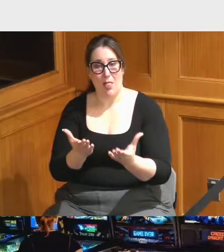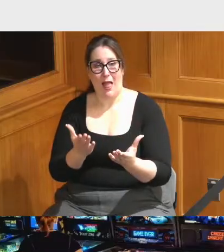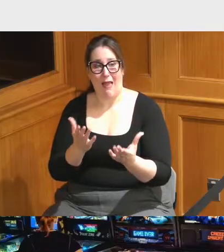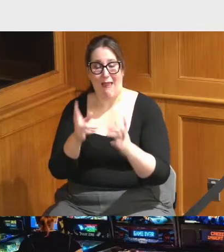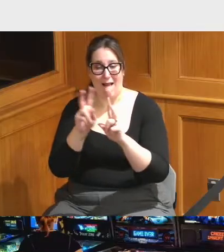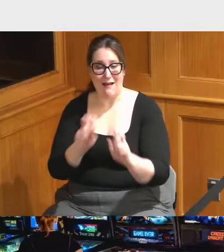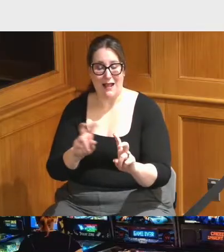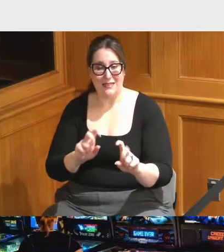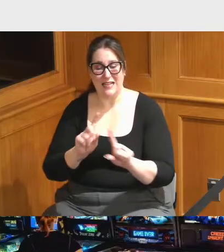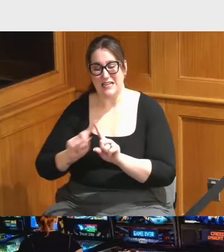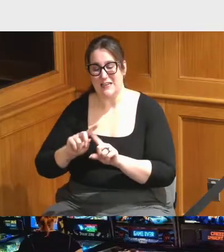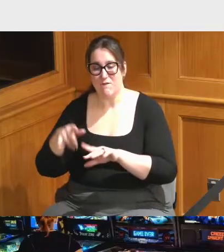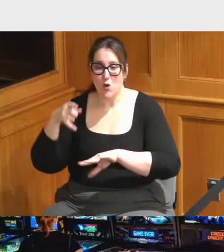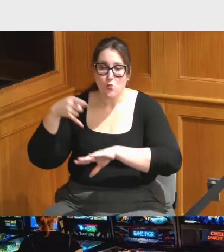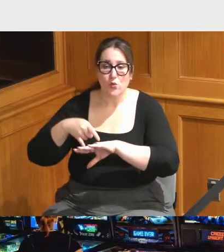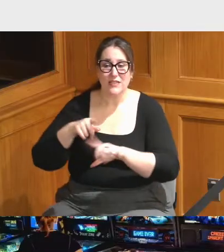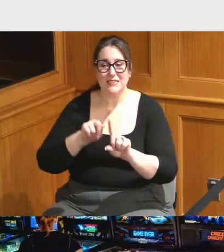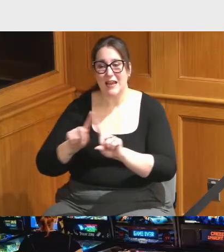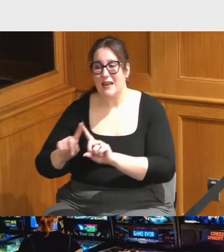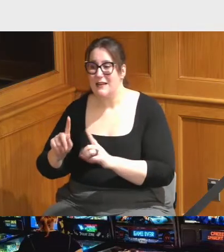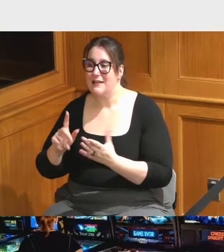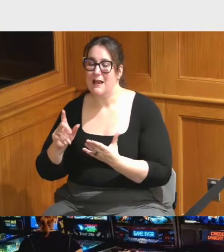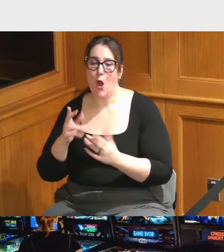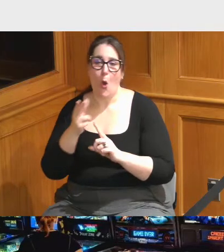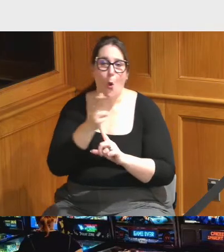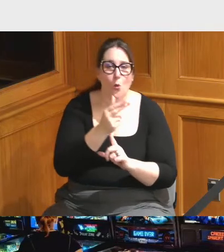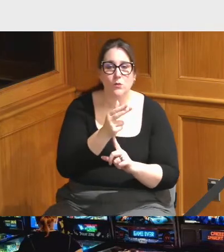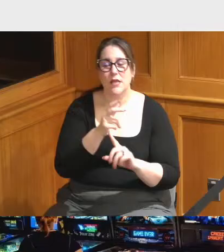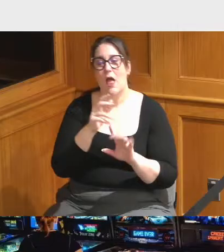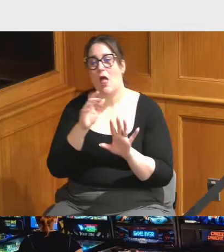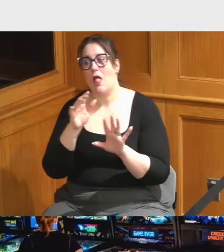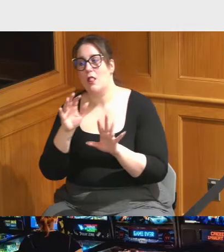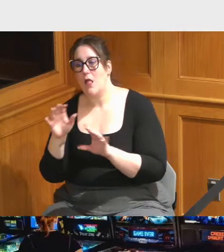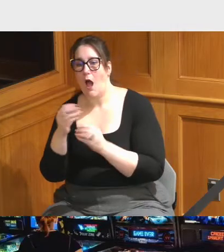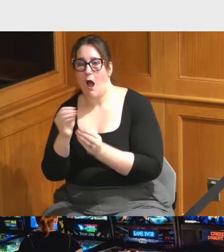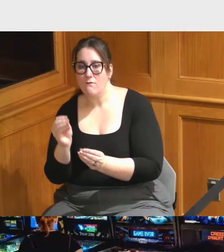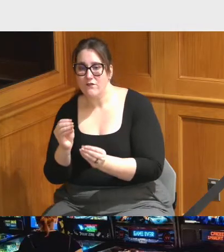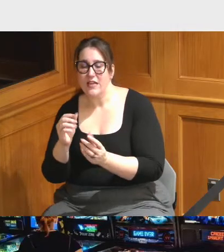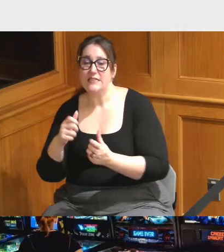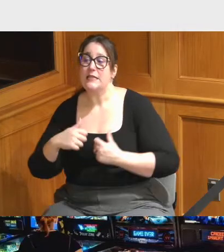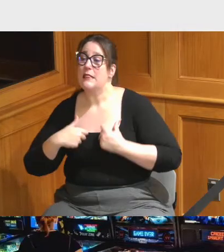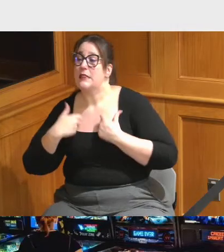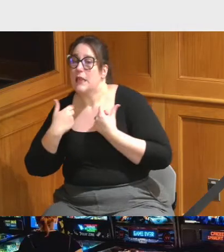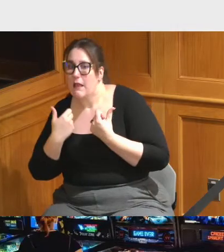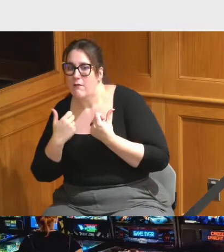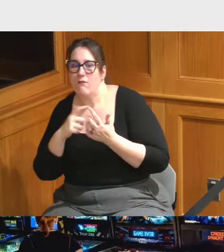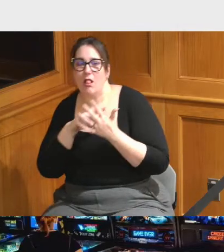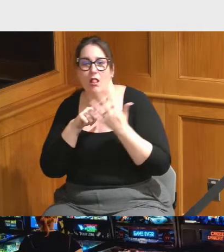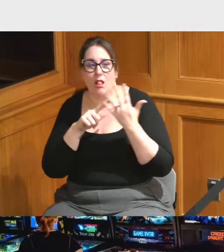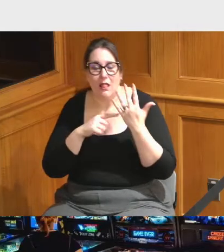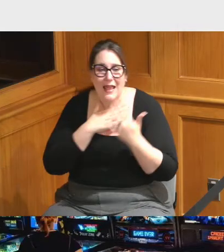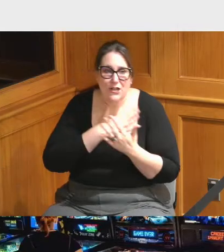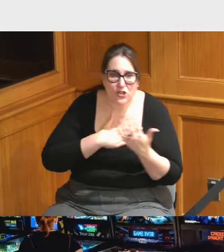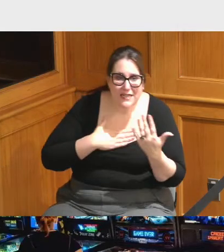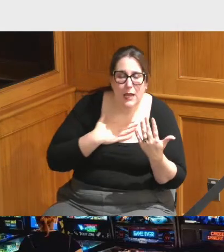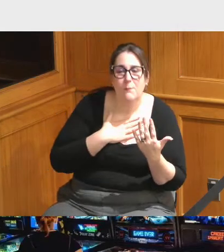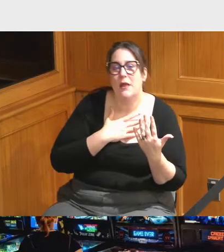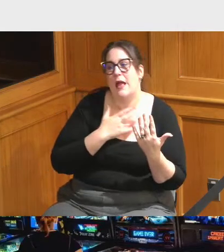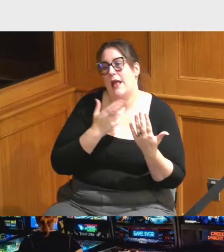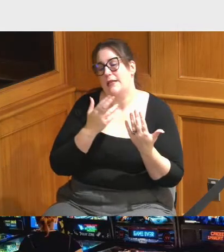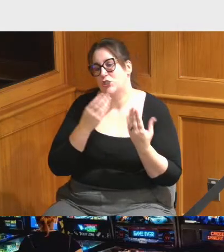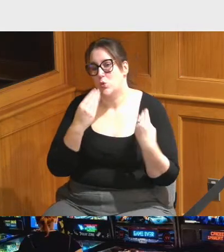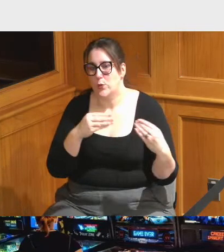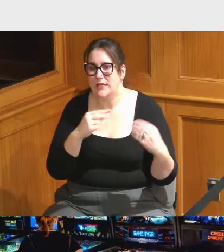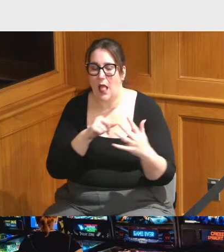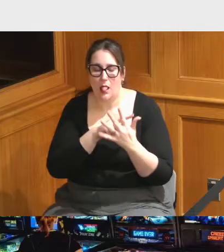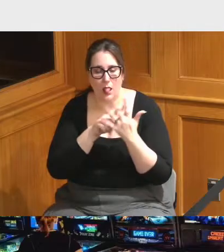real estate across hotel, office, residential, entertainment, retail again across those different